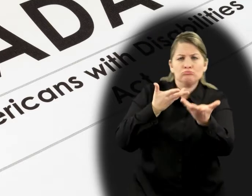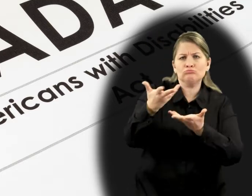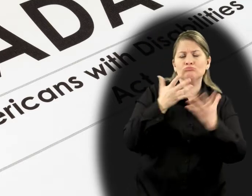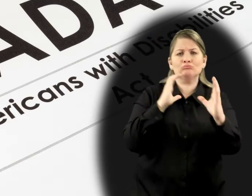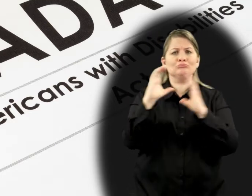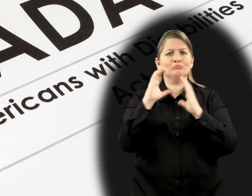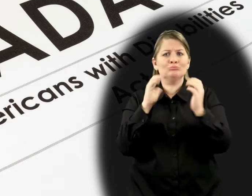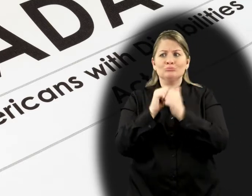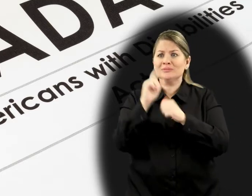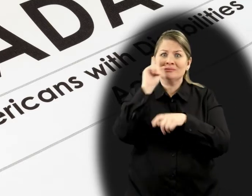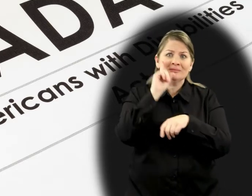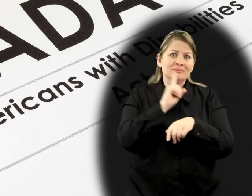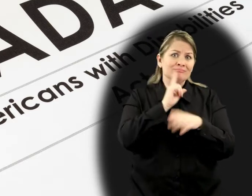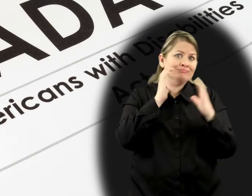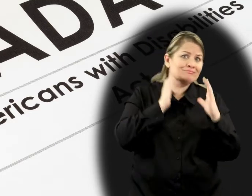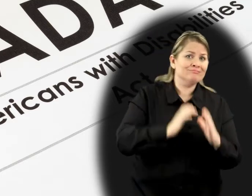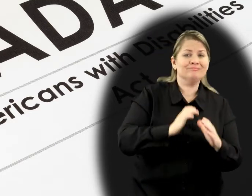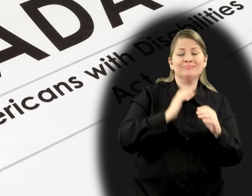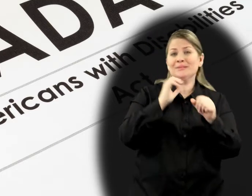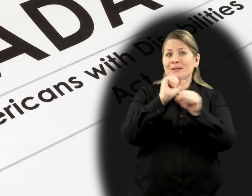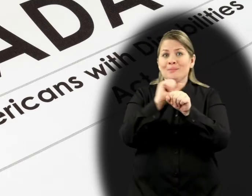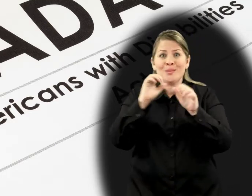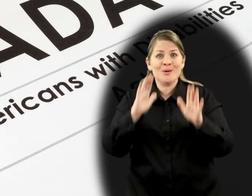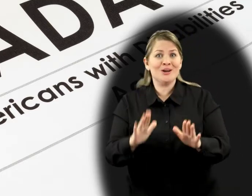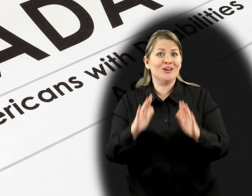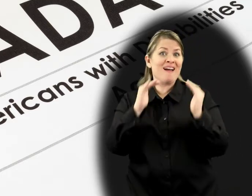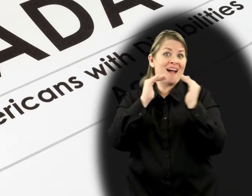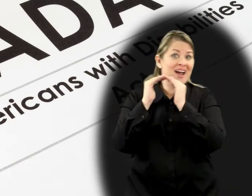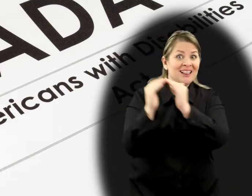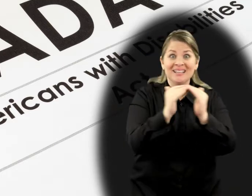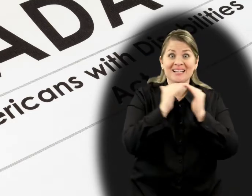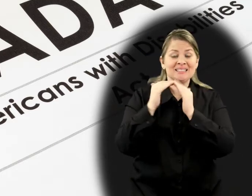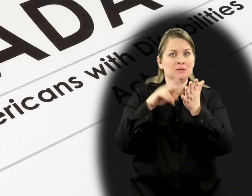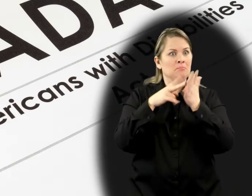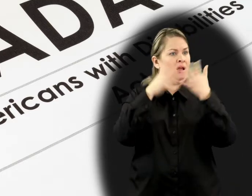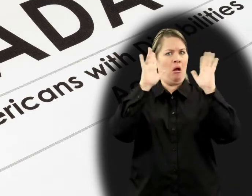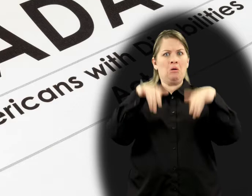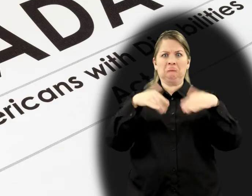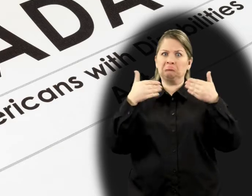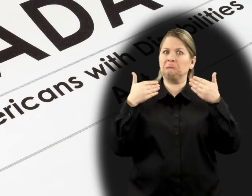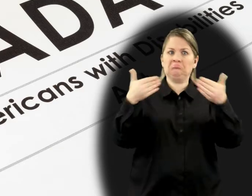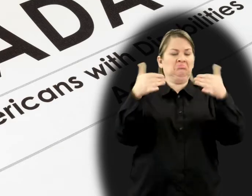about how it will communicate with customers, employees, colleagues and others